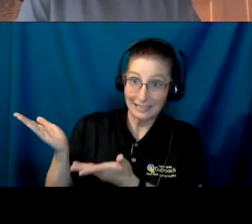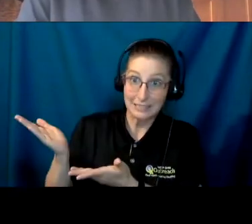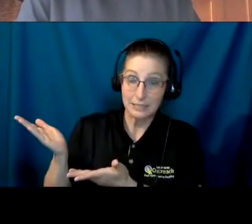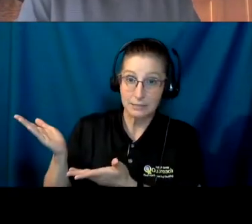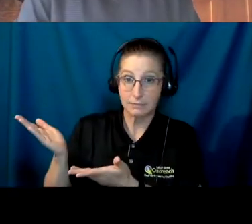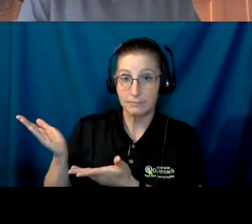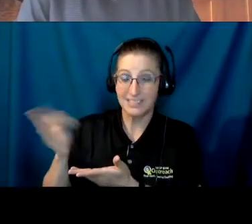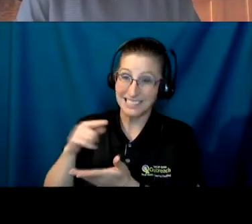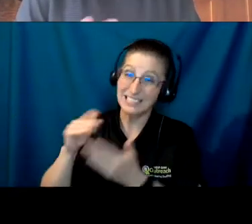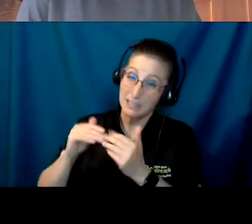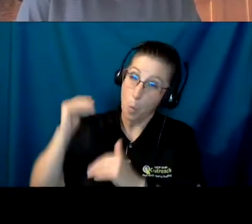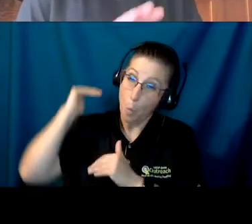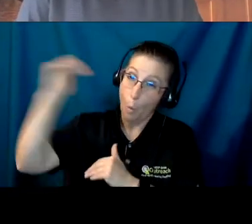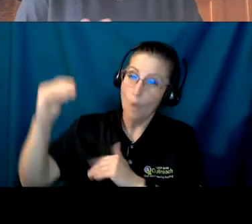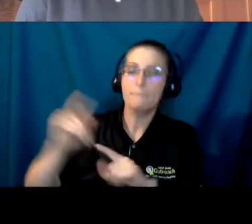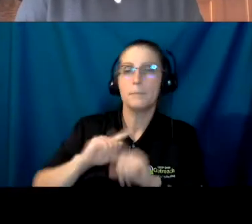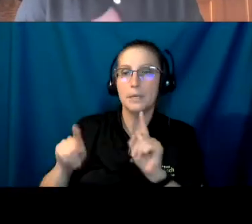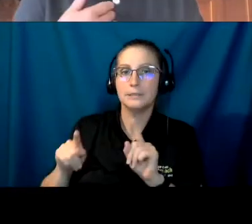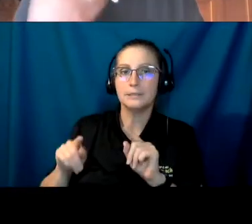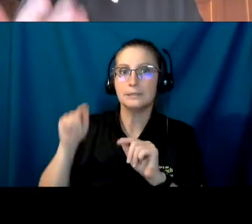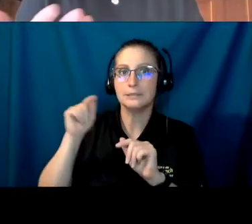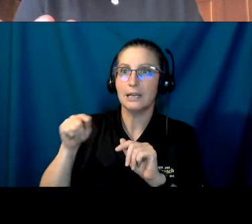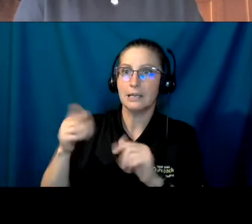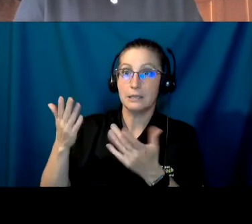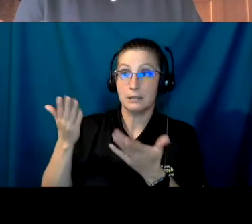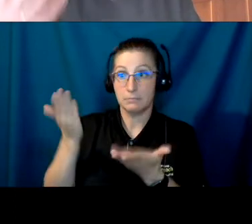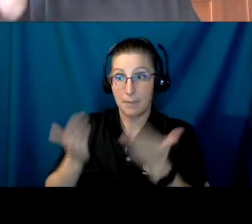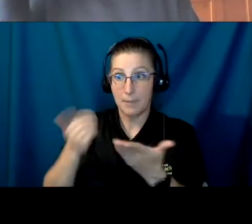of an extreme, but this is what a typical school yard might seem like to a kid Who has